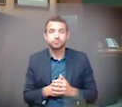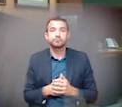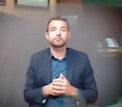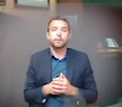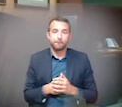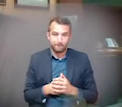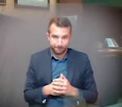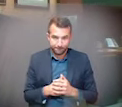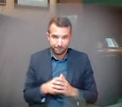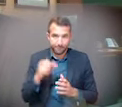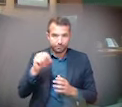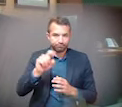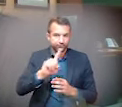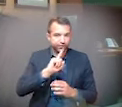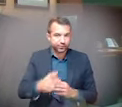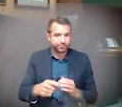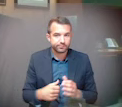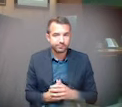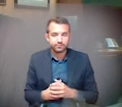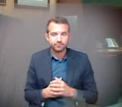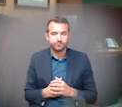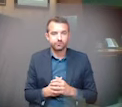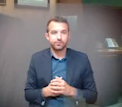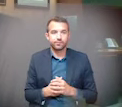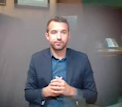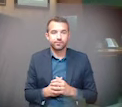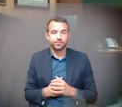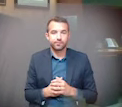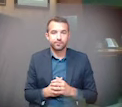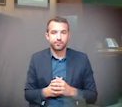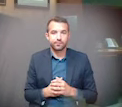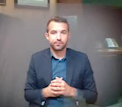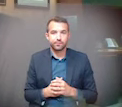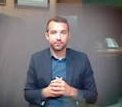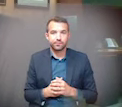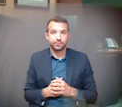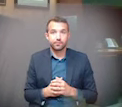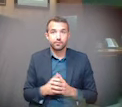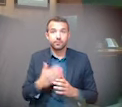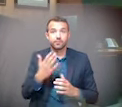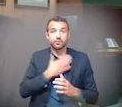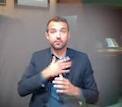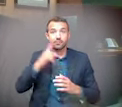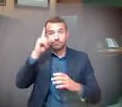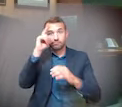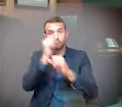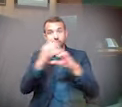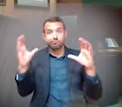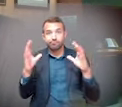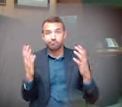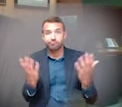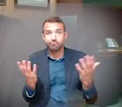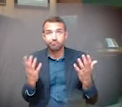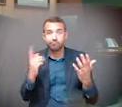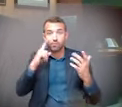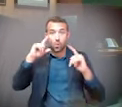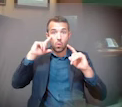I think that one of my hopes with kind of confronting the new normal